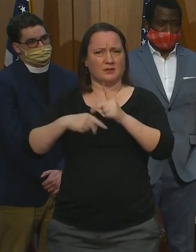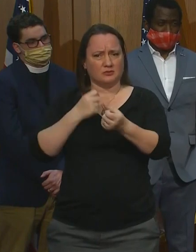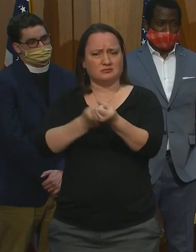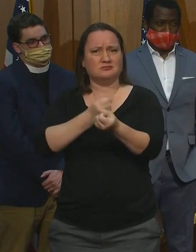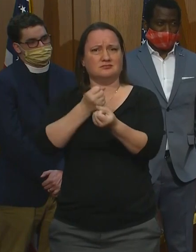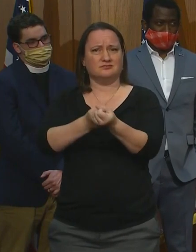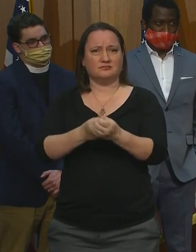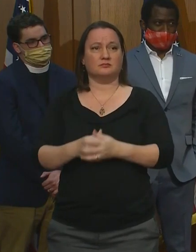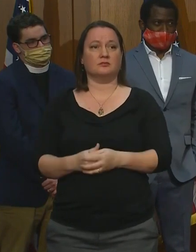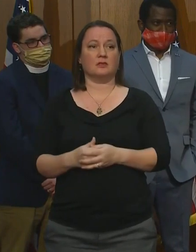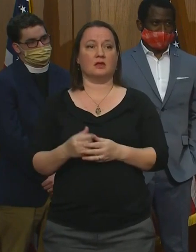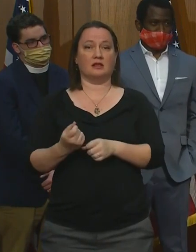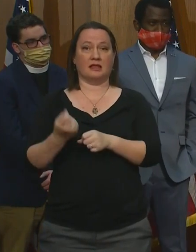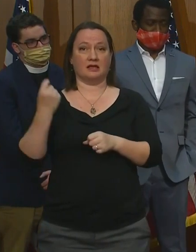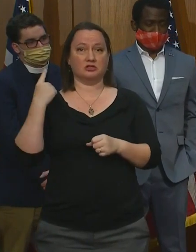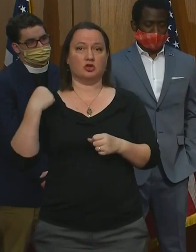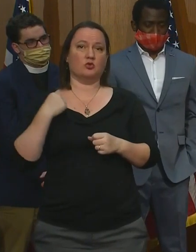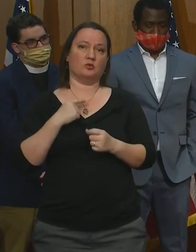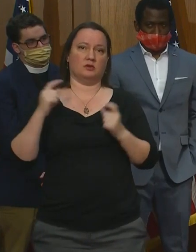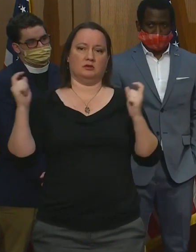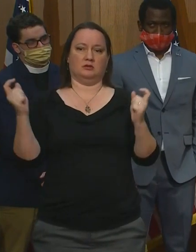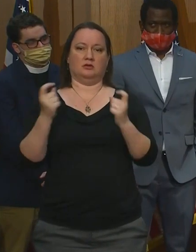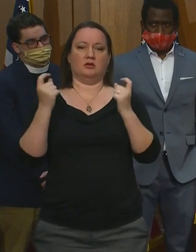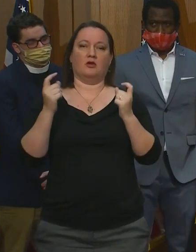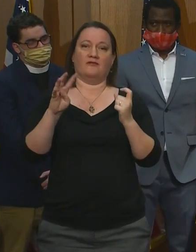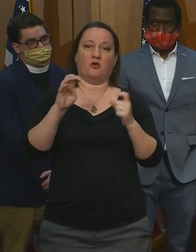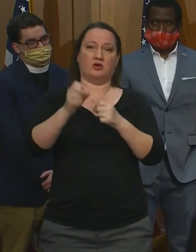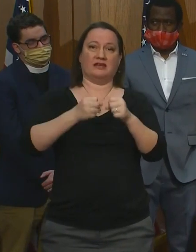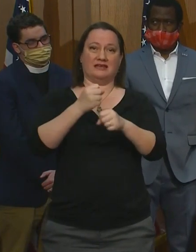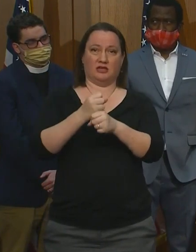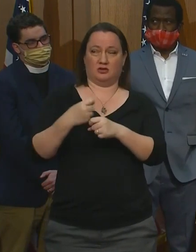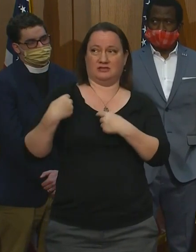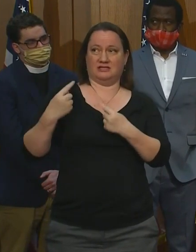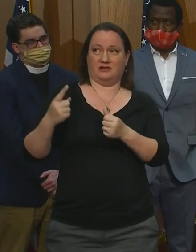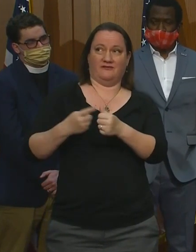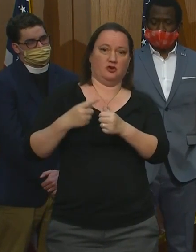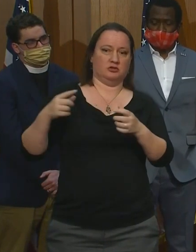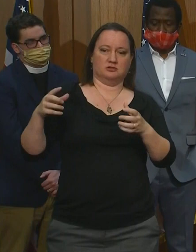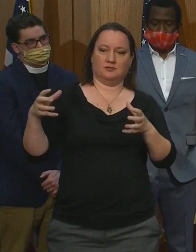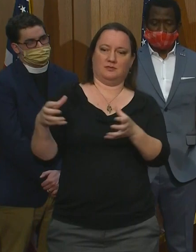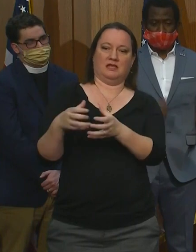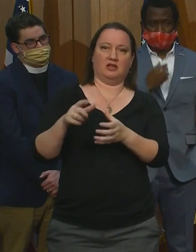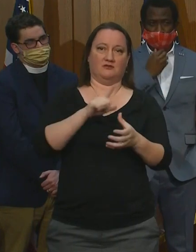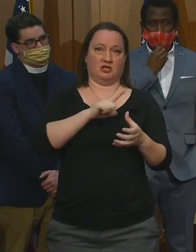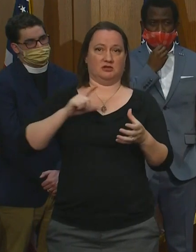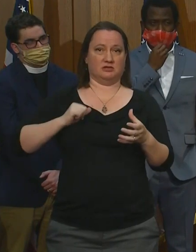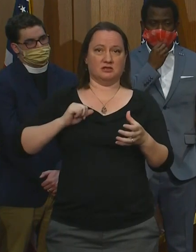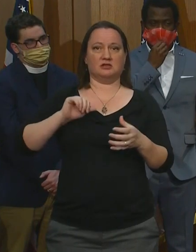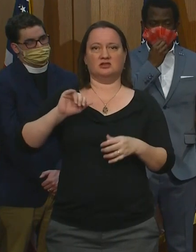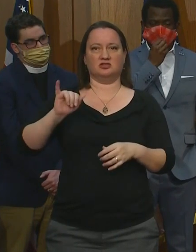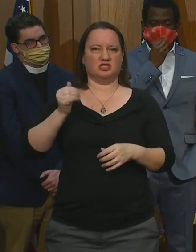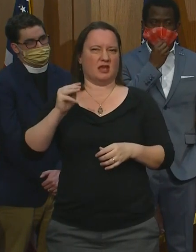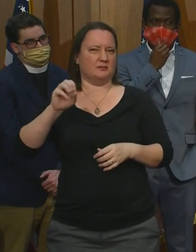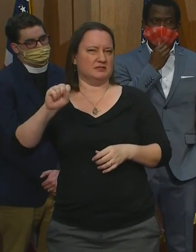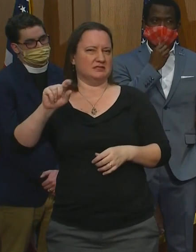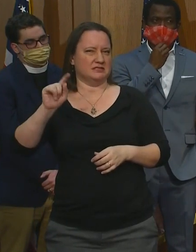VIRGINIA. IN TWENTY NINETEEN WE COMMEMORATED FOR HUNDRED YEARS SINCE THE FIRST MEETING. OF THE